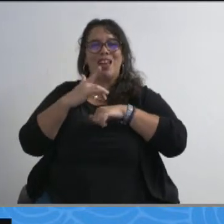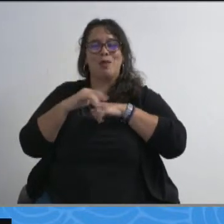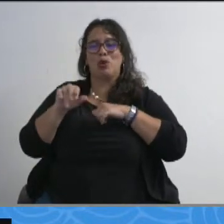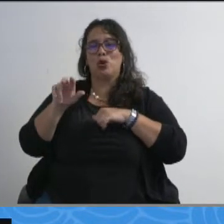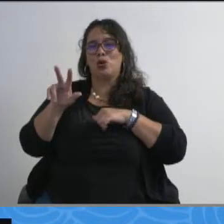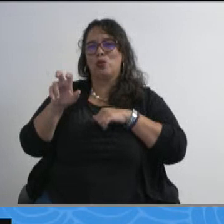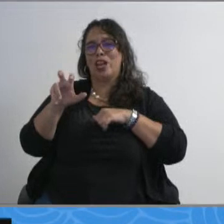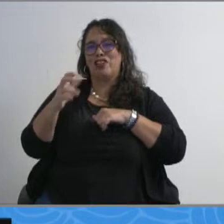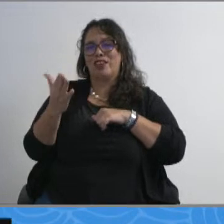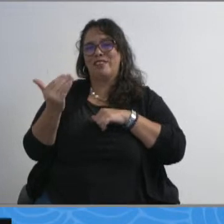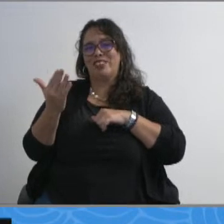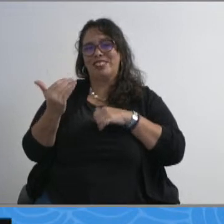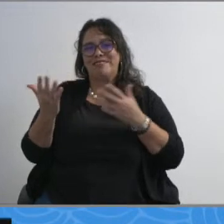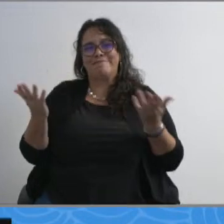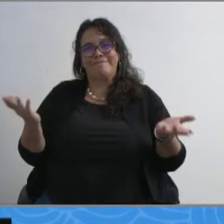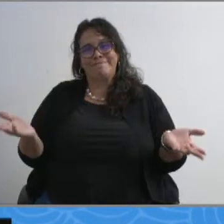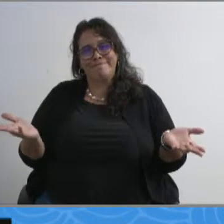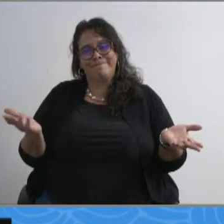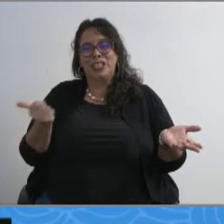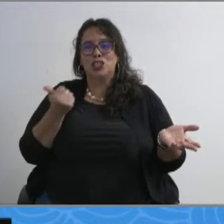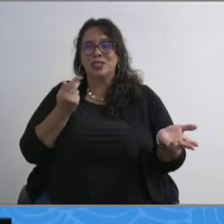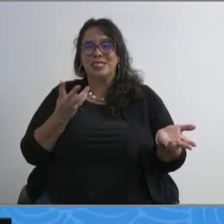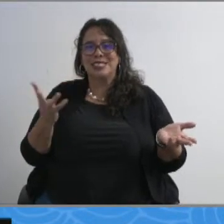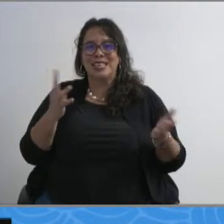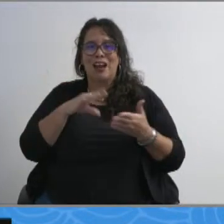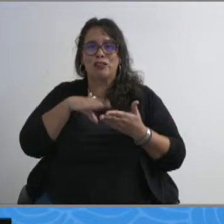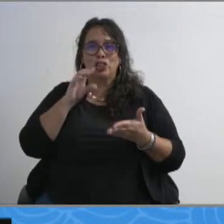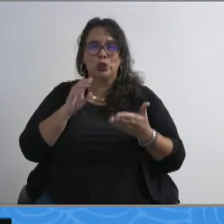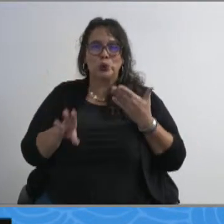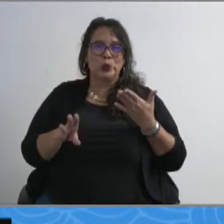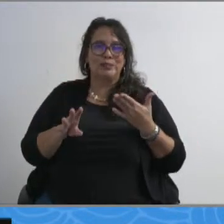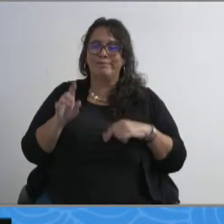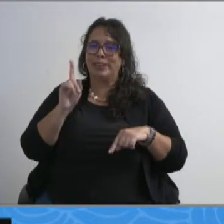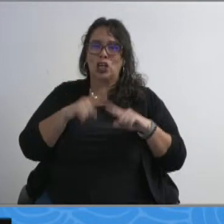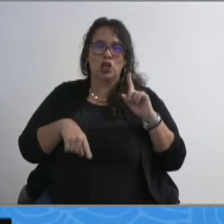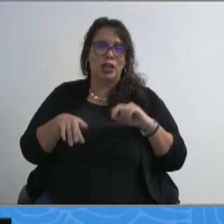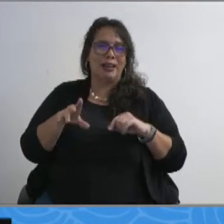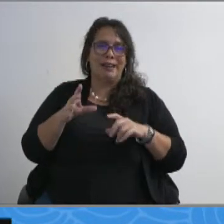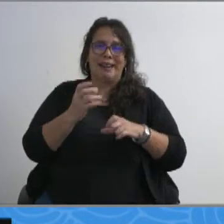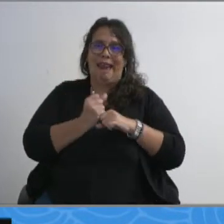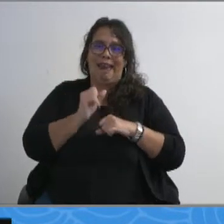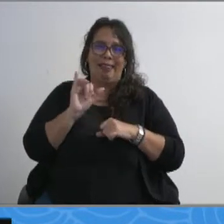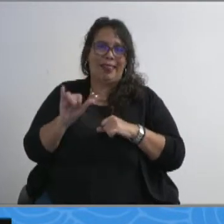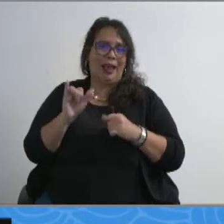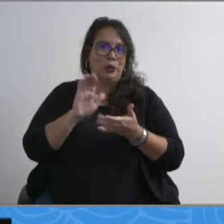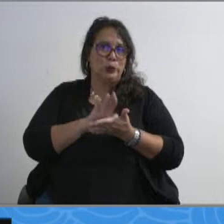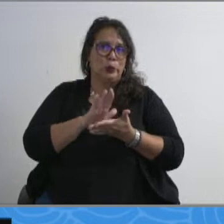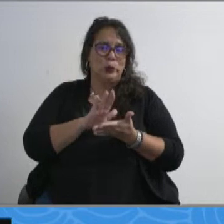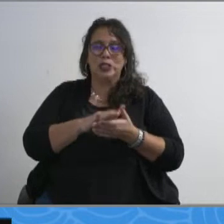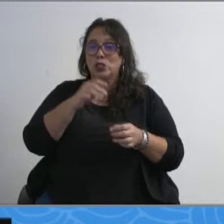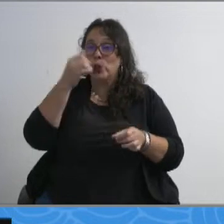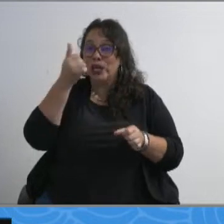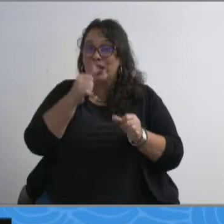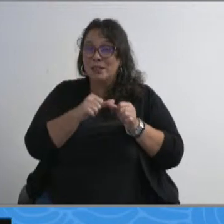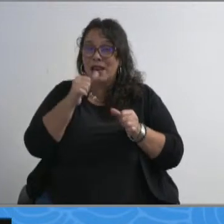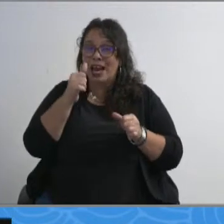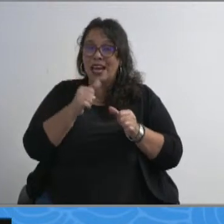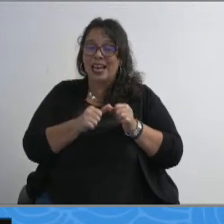So, you'll see right off the bat, there's several students who wouldn't have gotten their first choice. And so, just keep in mind that, you know, it is a computer system lottery